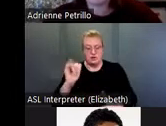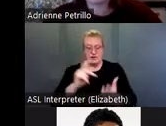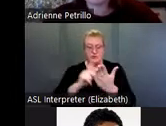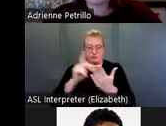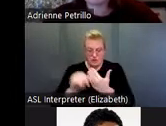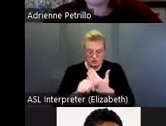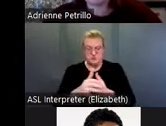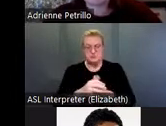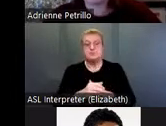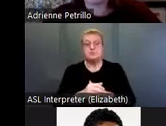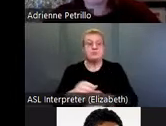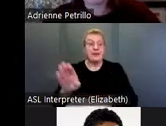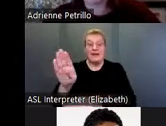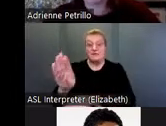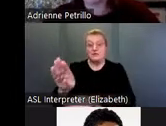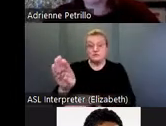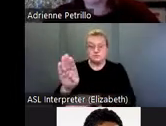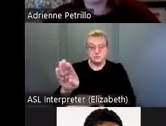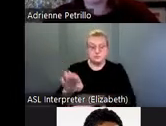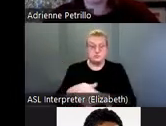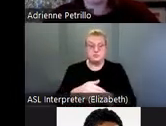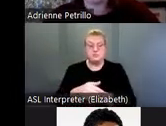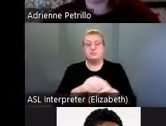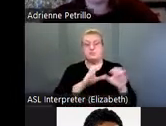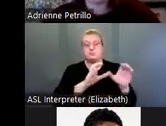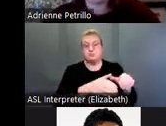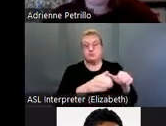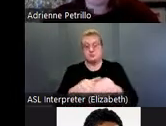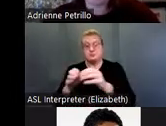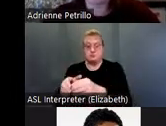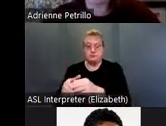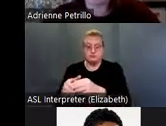In the afternoon, we will have breakout groups with what we call Mini Swaps.